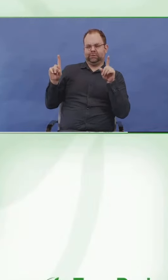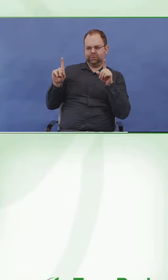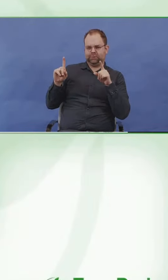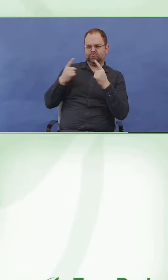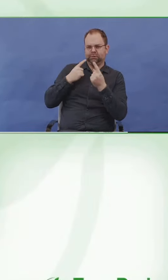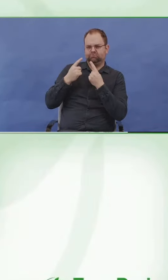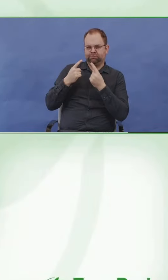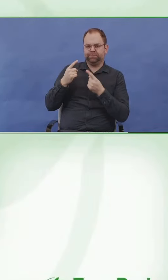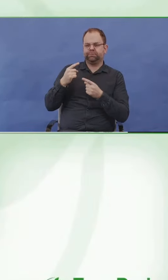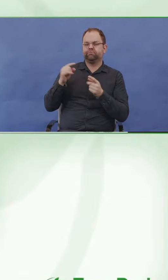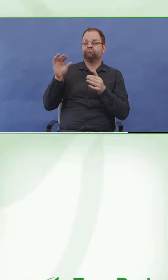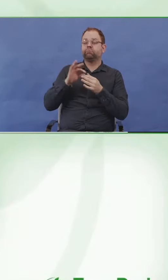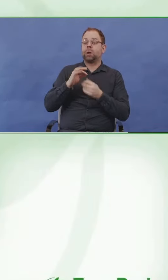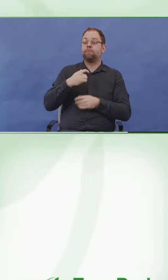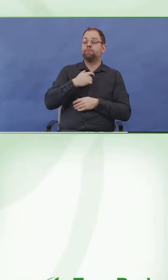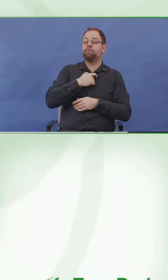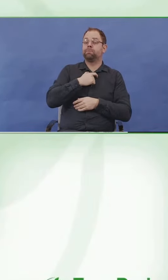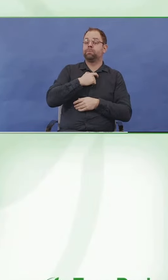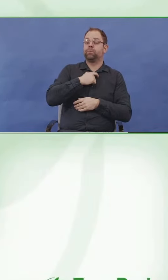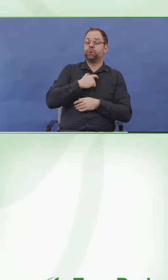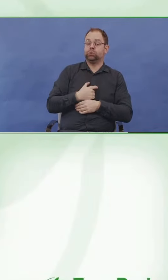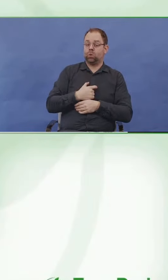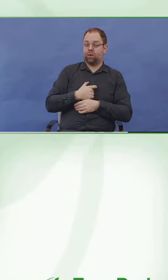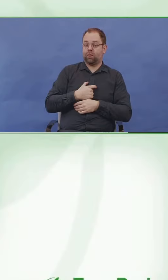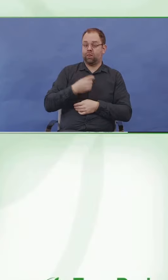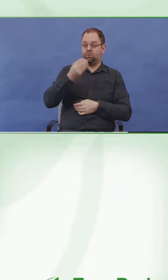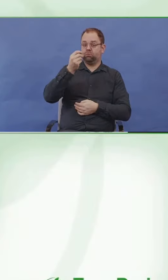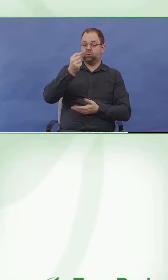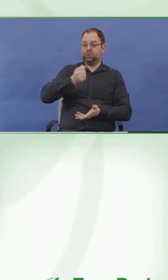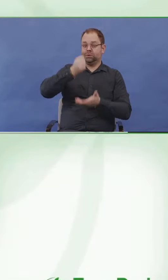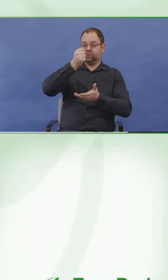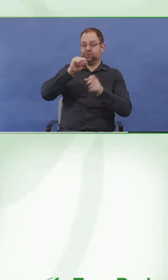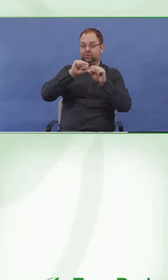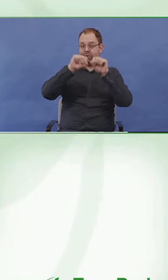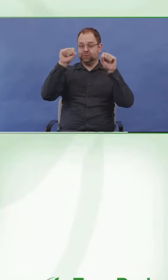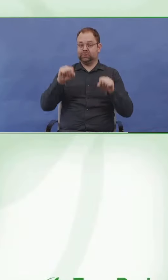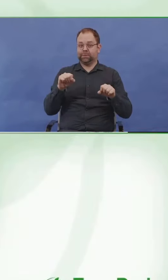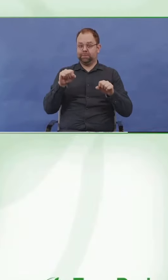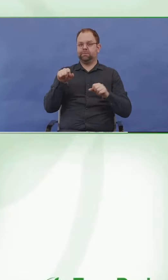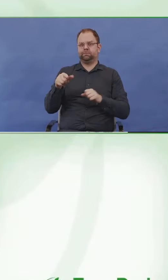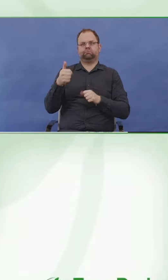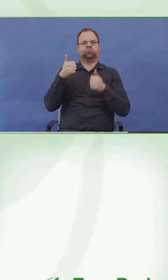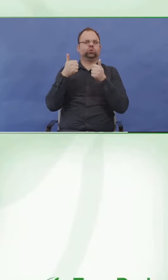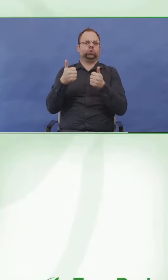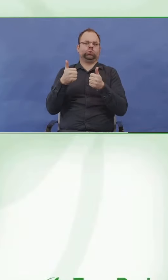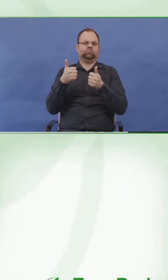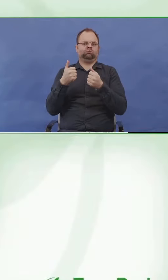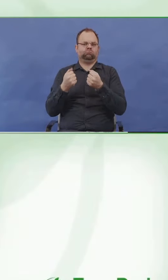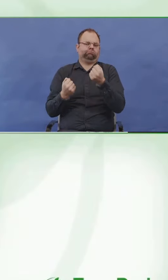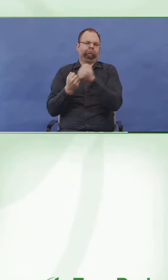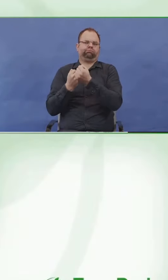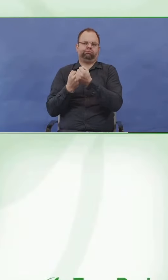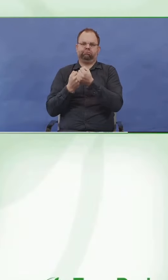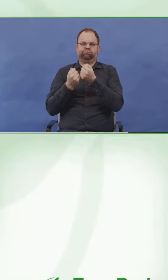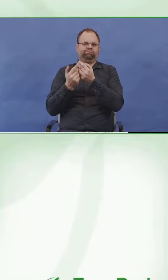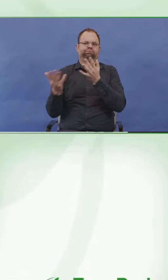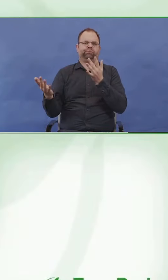It should really stay, most of it not for profit and it should not become very quickly for profit.